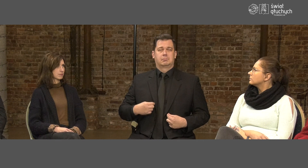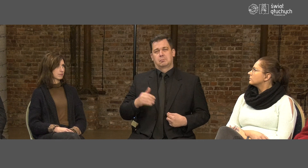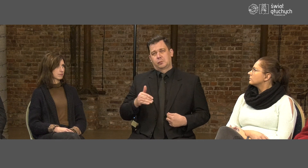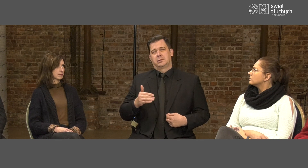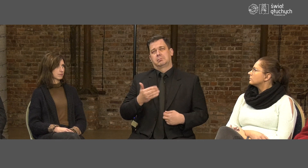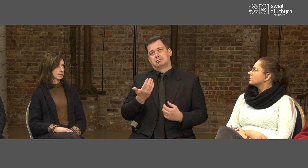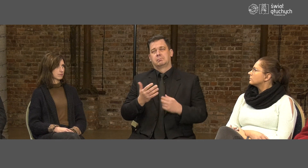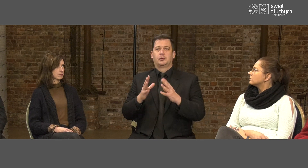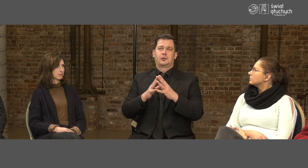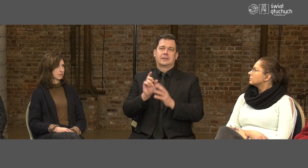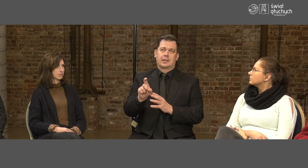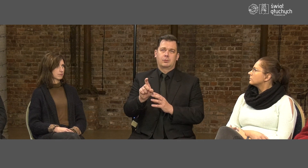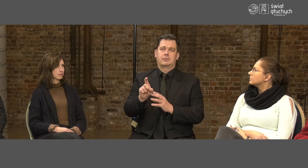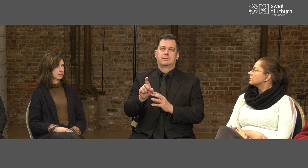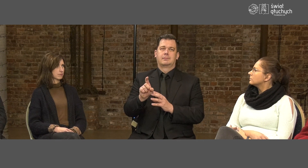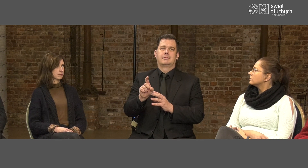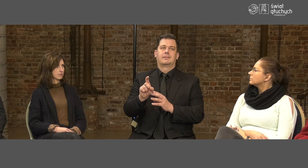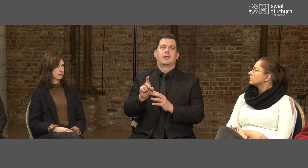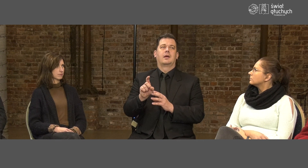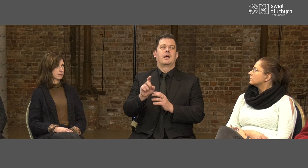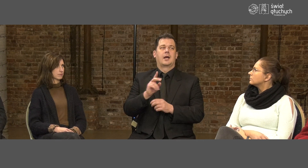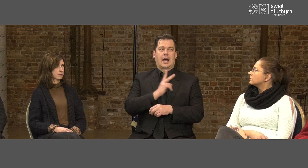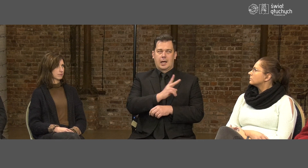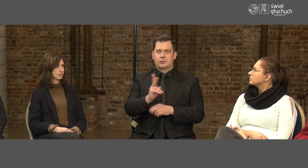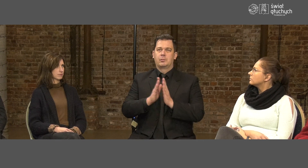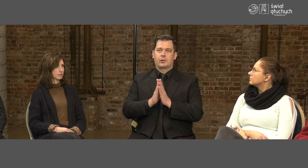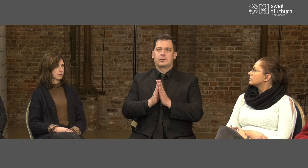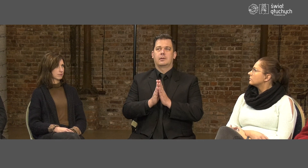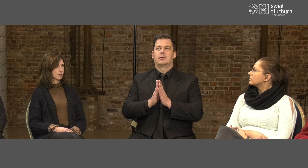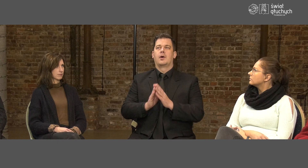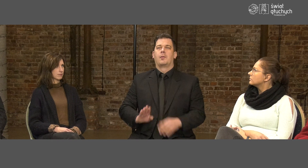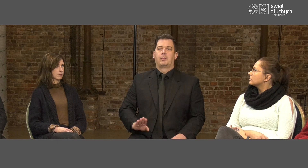Maybe just a 10-second answer, everyone will be able to raise their hand: